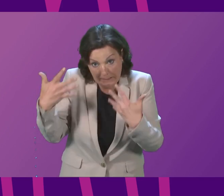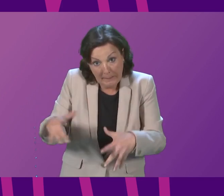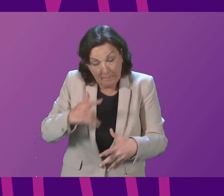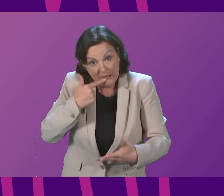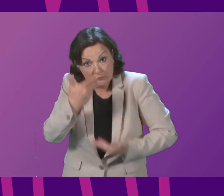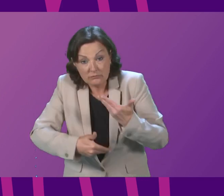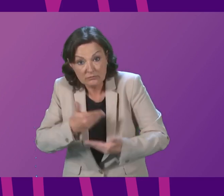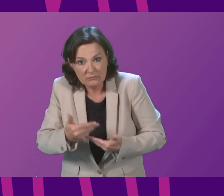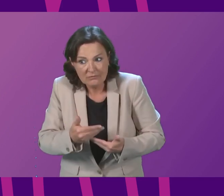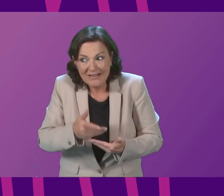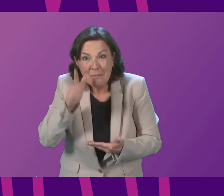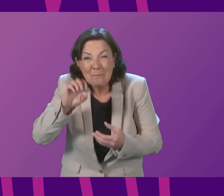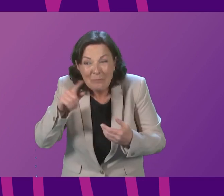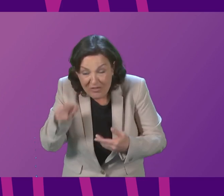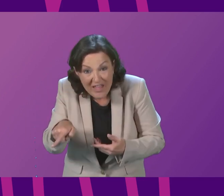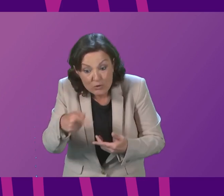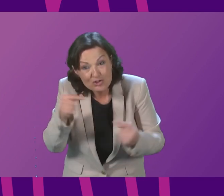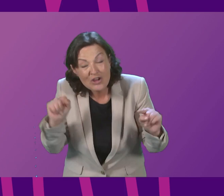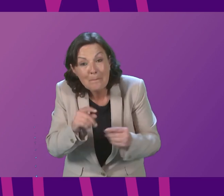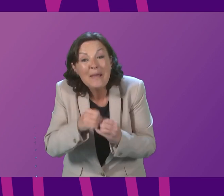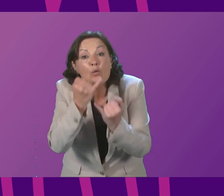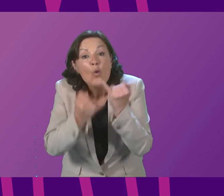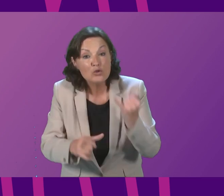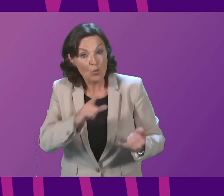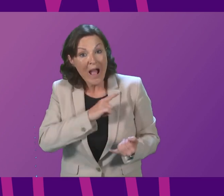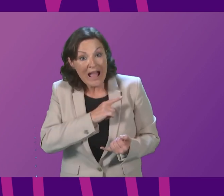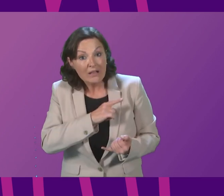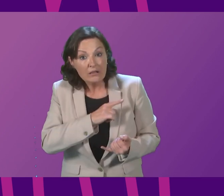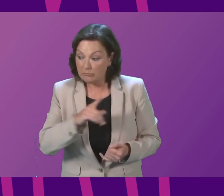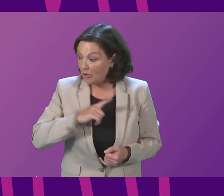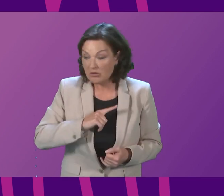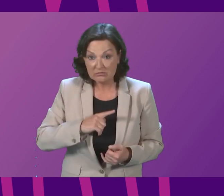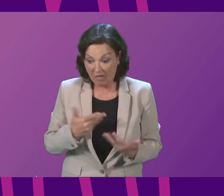are being exacerbated right now in Scotland because we are not independent.